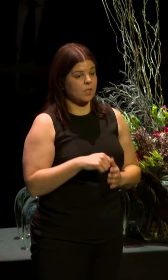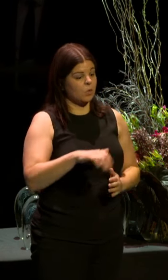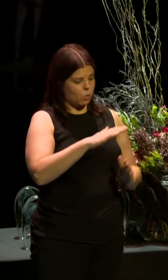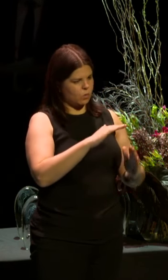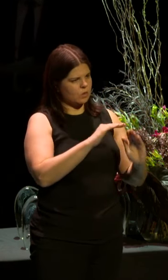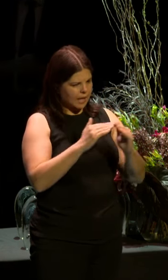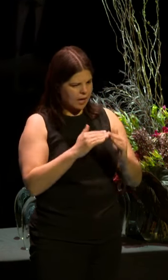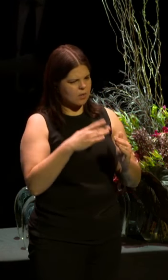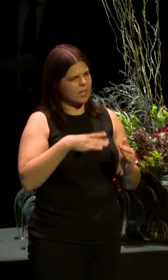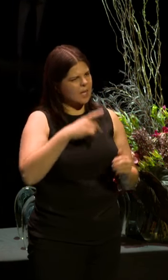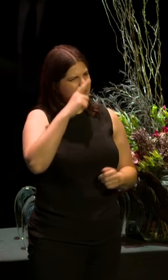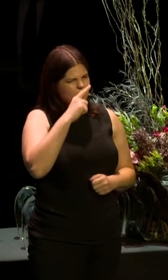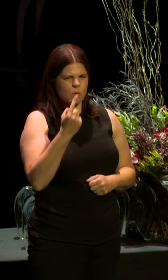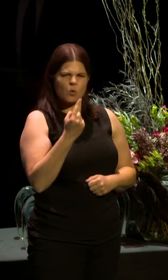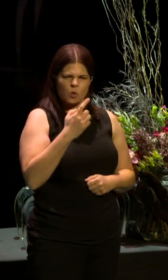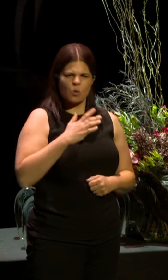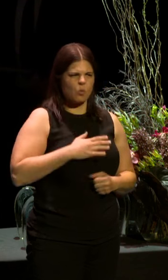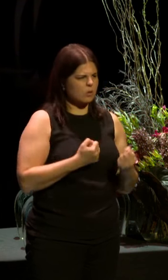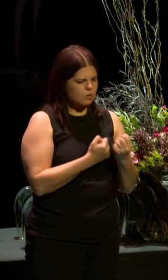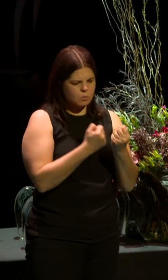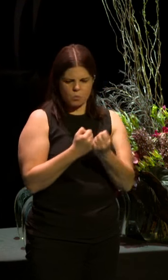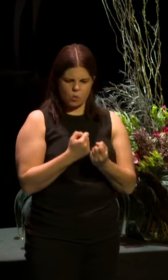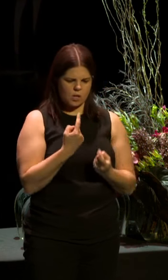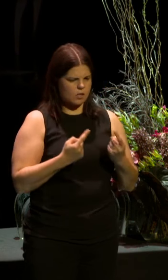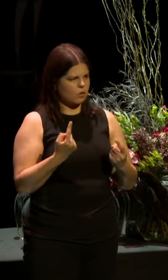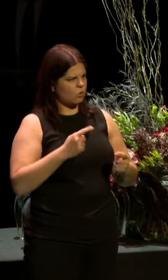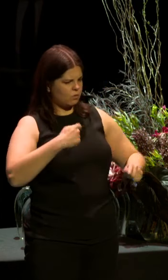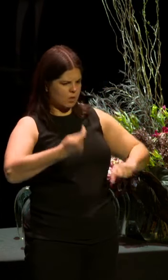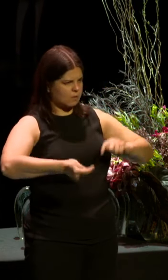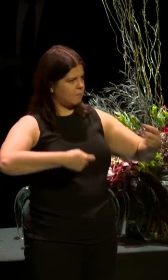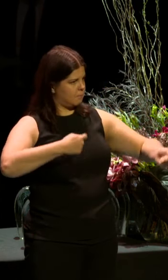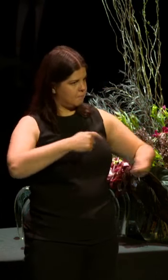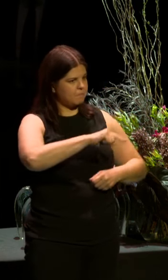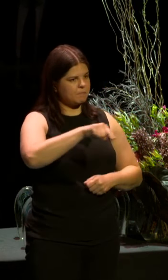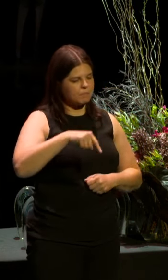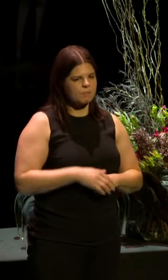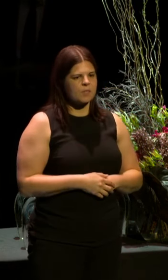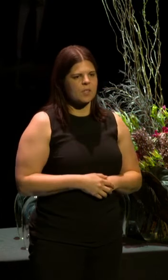And when our community is feeling strong, every farm, every shire, every business,